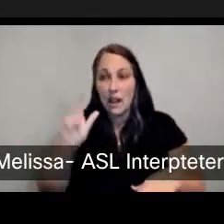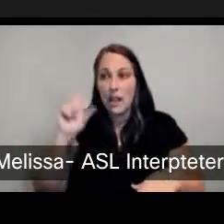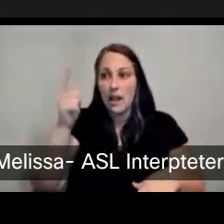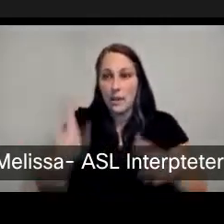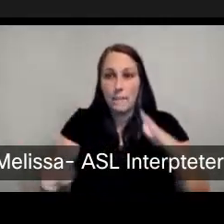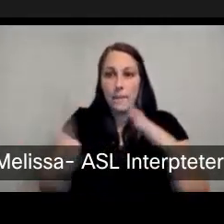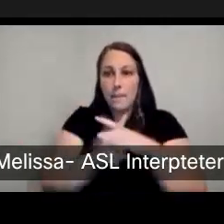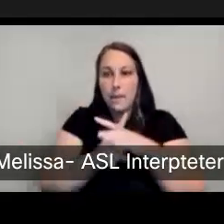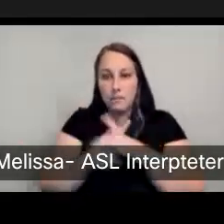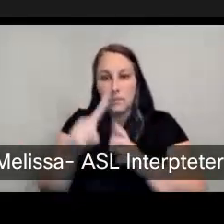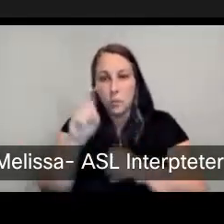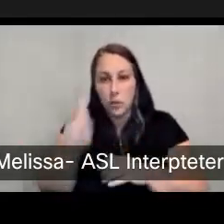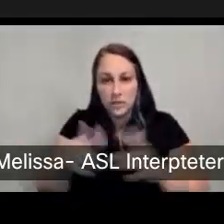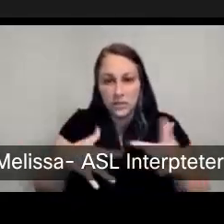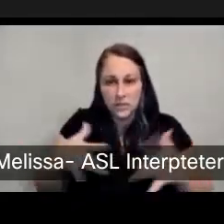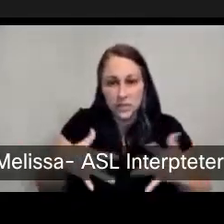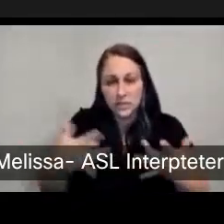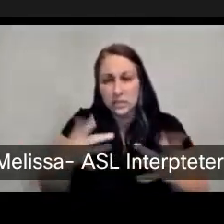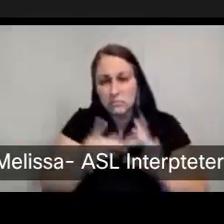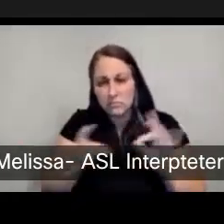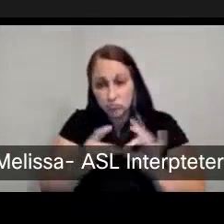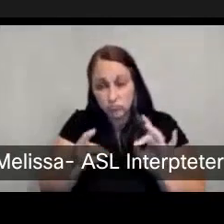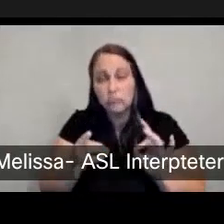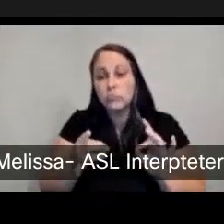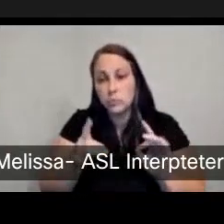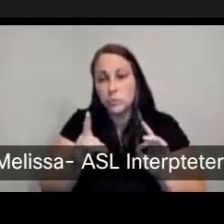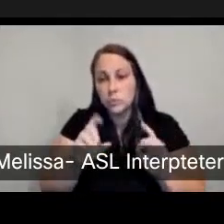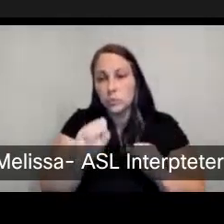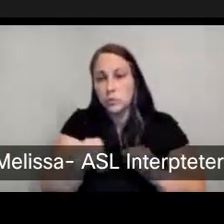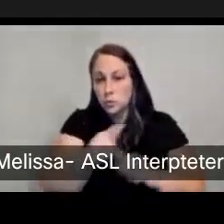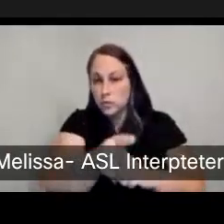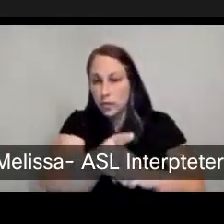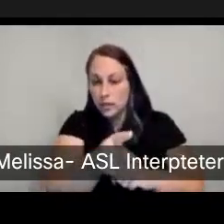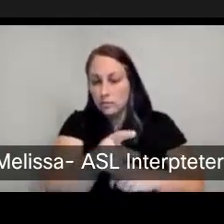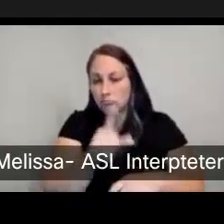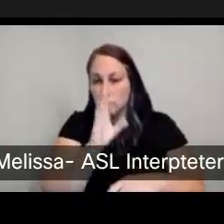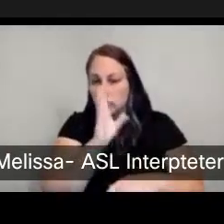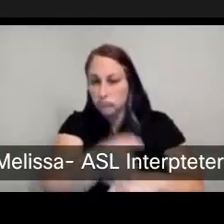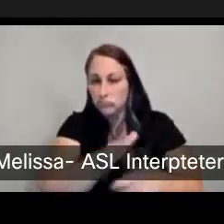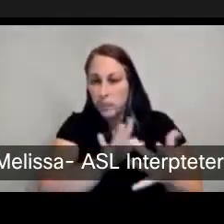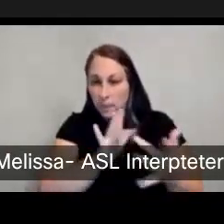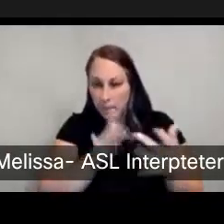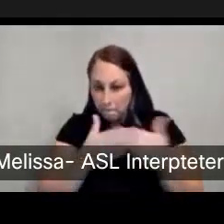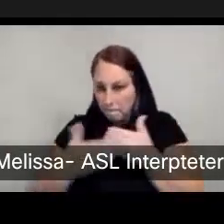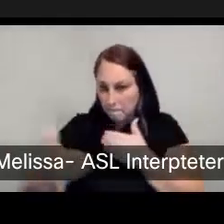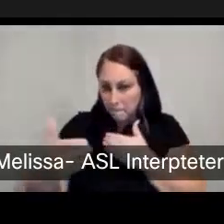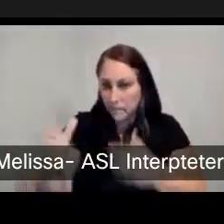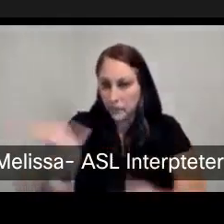will be posted on the website I'll go back to this during the Q a um period I'll just leave it here